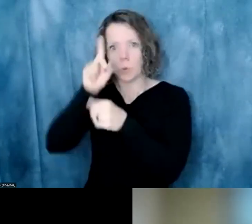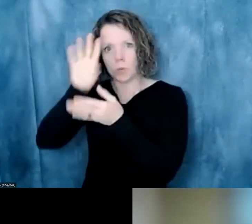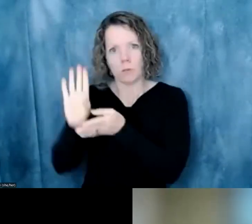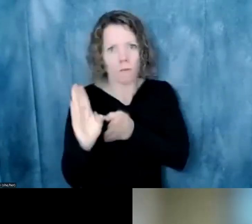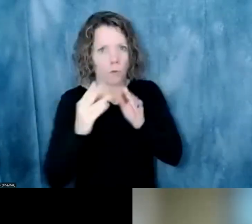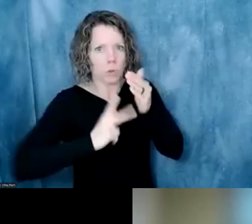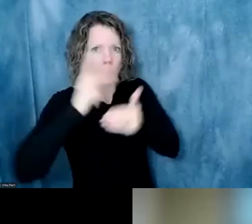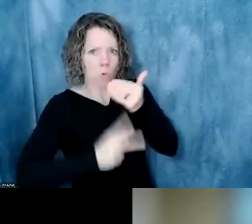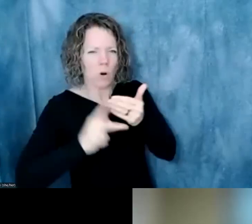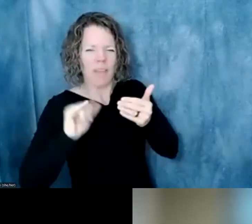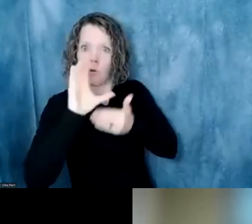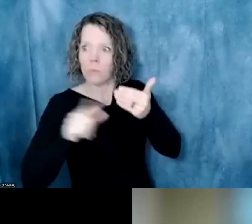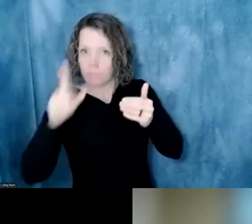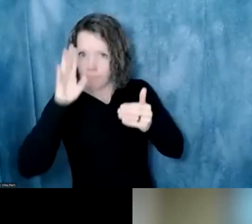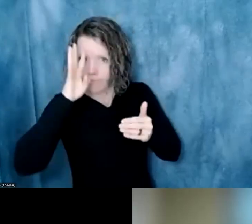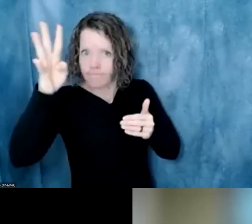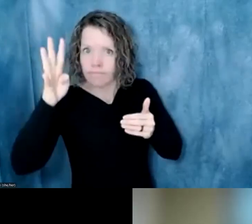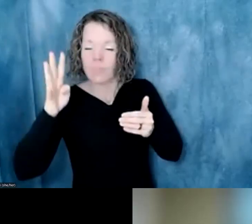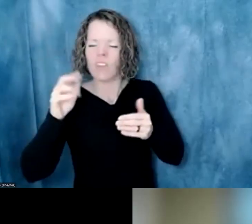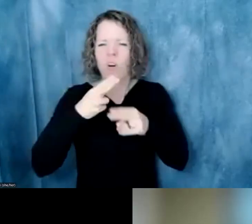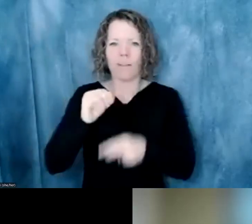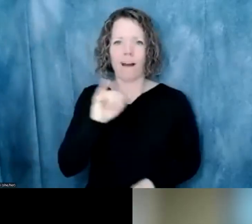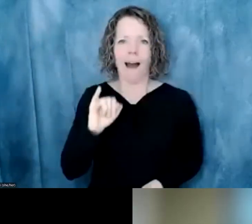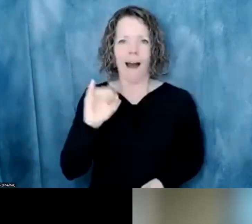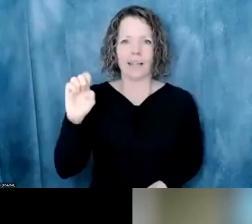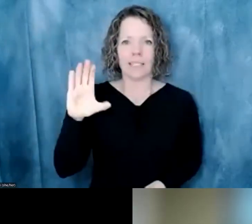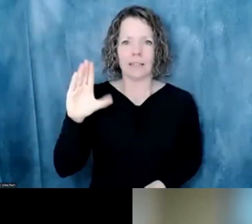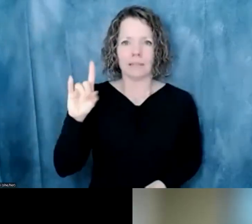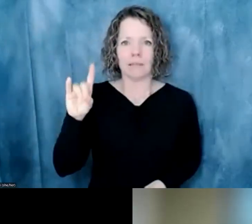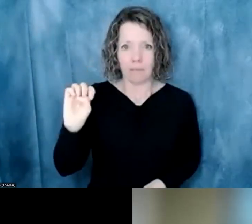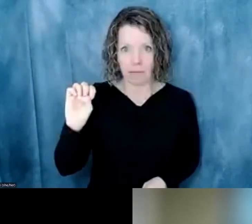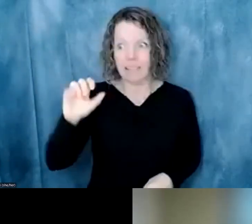check out her website - that is currently being tested in nearly 400 schools across